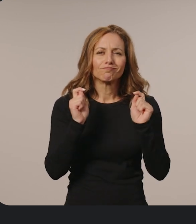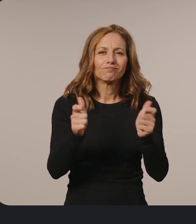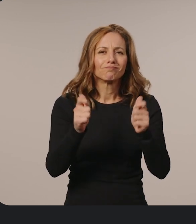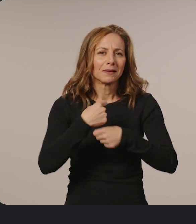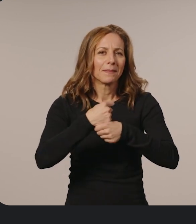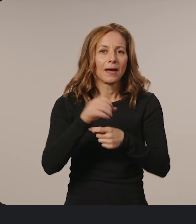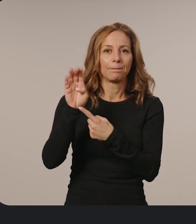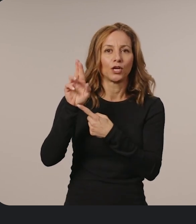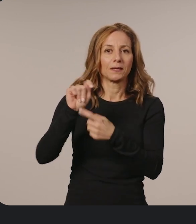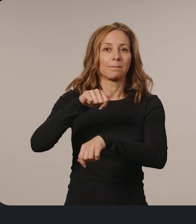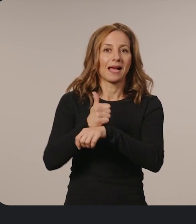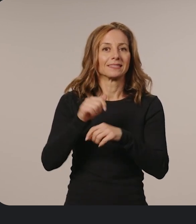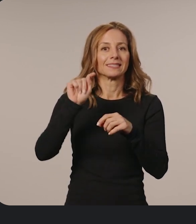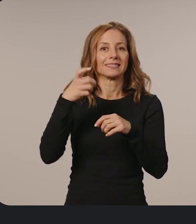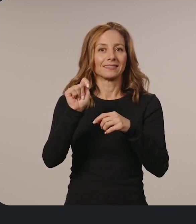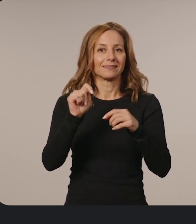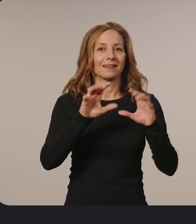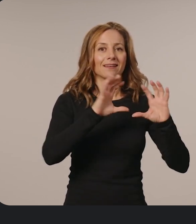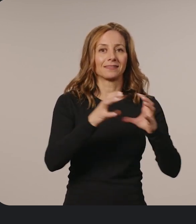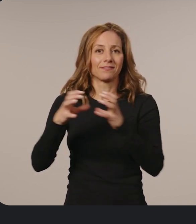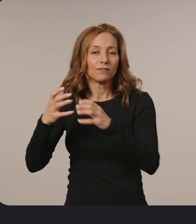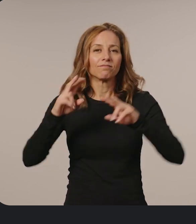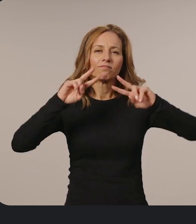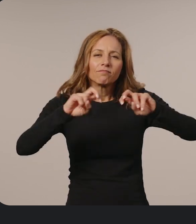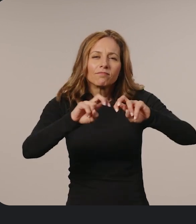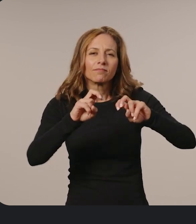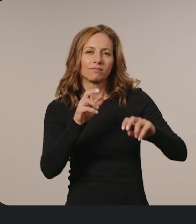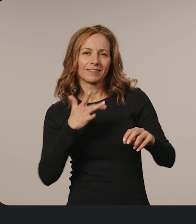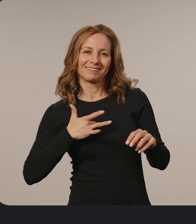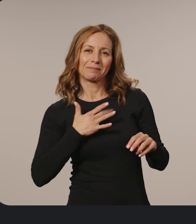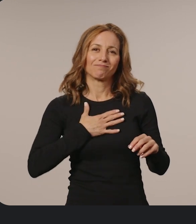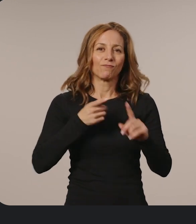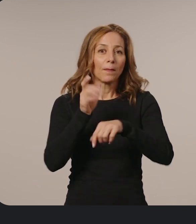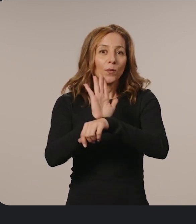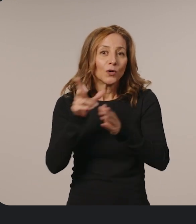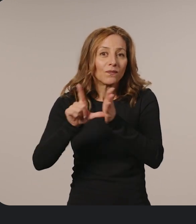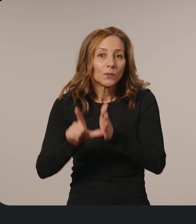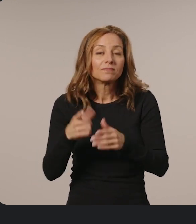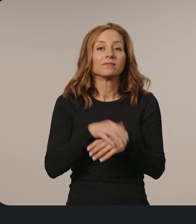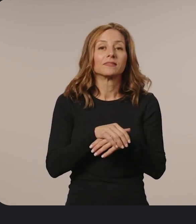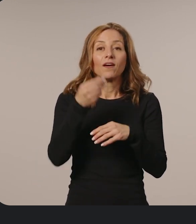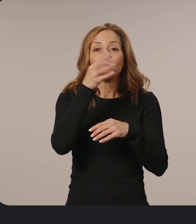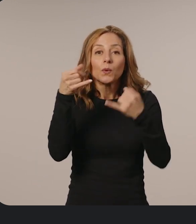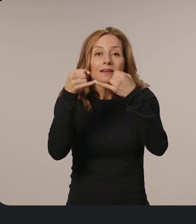For example, we can quickly make a Bert-based text classifier to analyze sentiment from movie reviews.